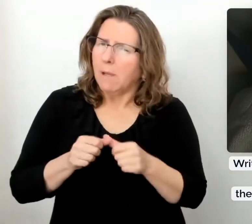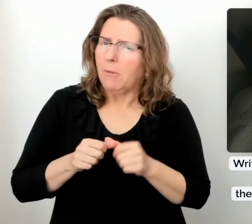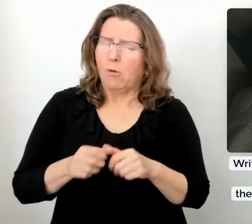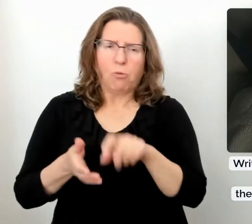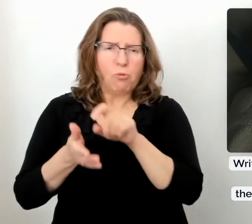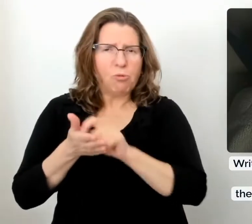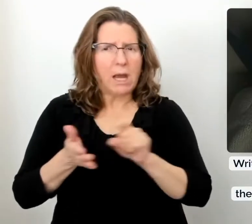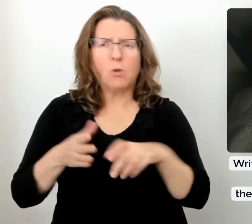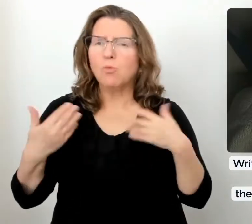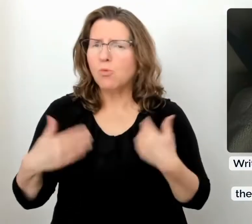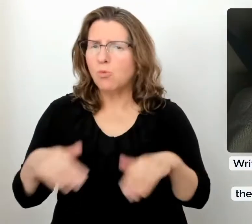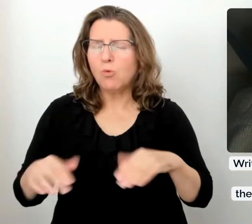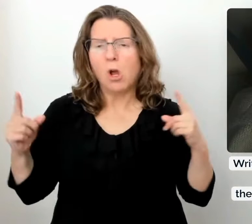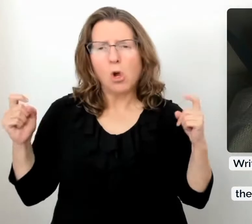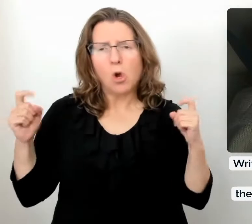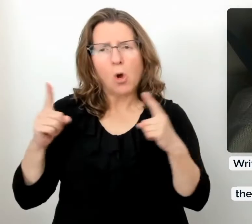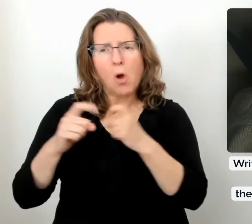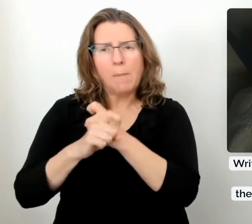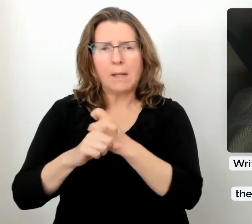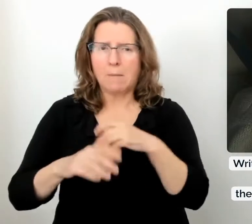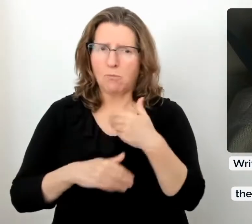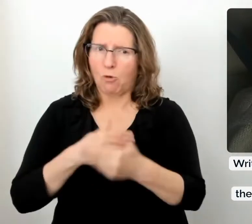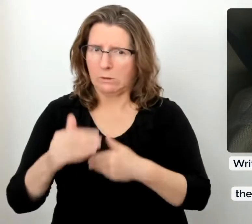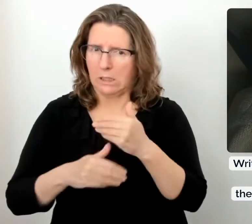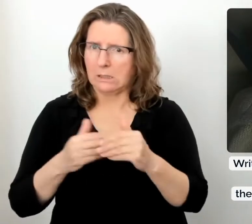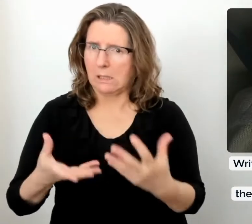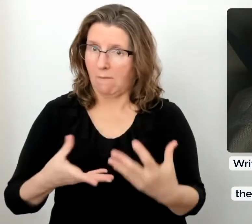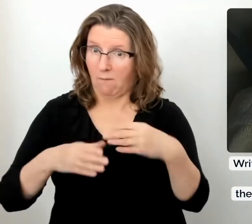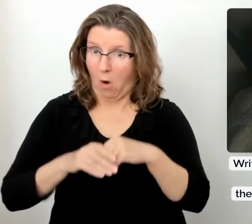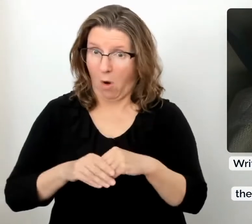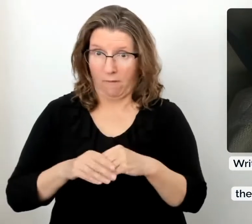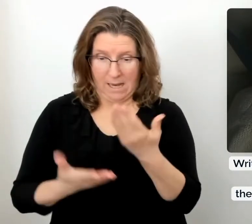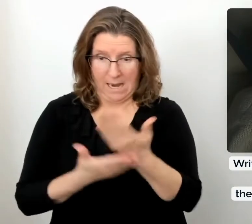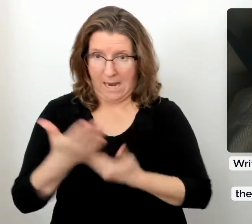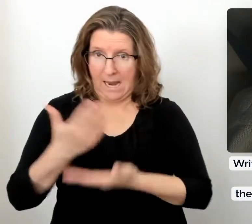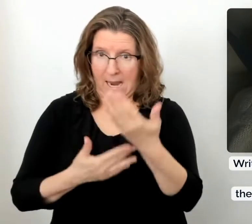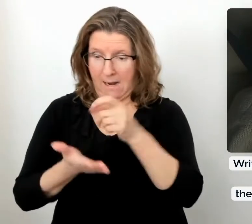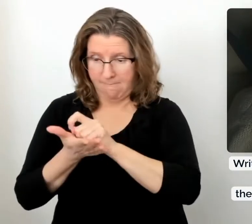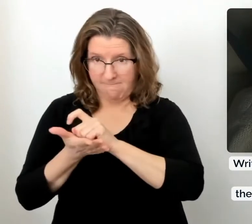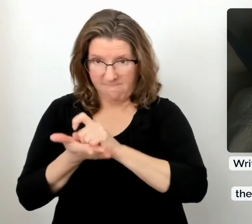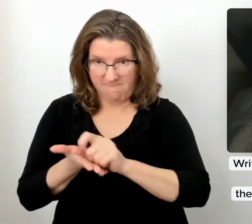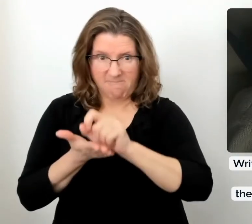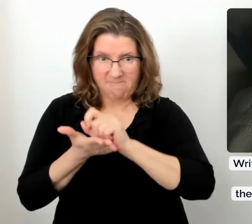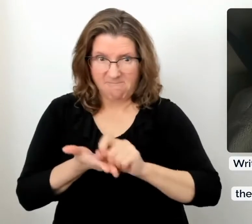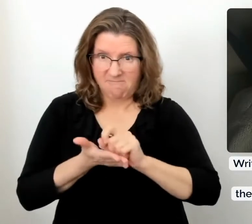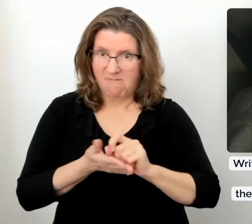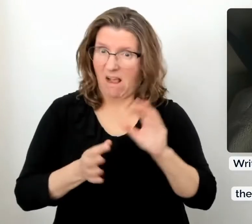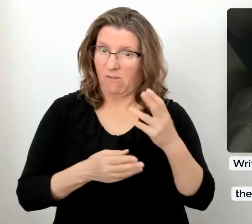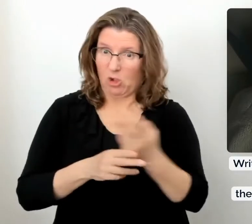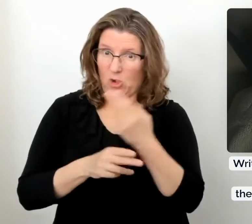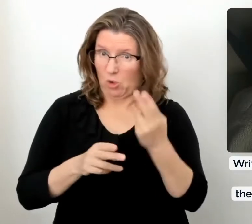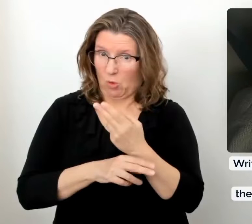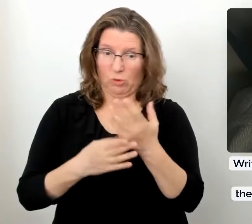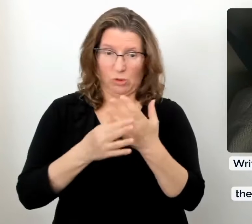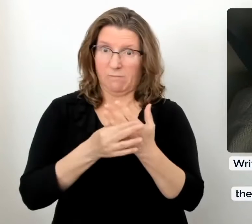Writing is a complex process that involves the physical mechanics of manually creating text.